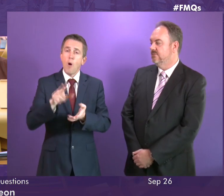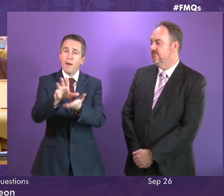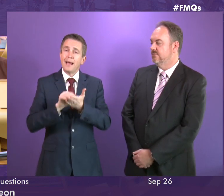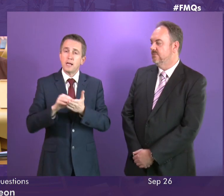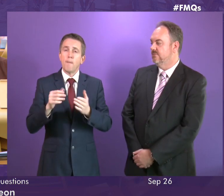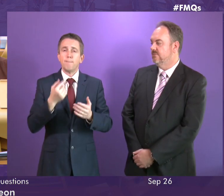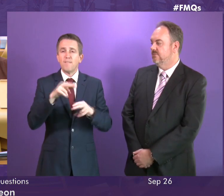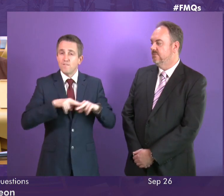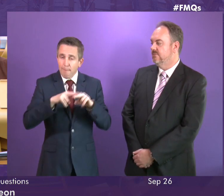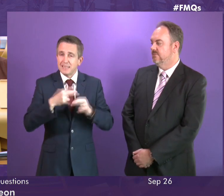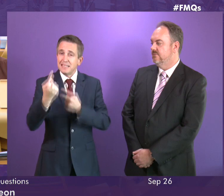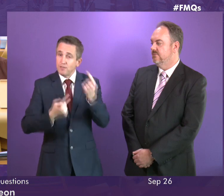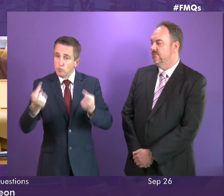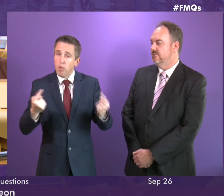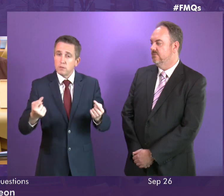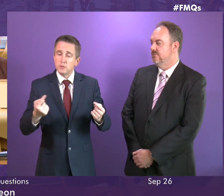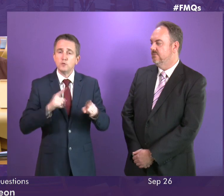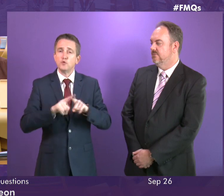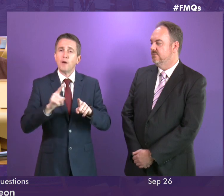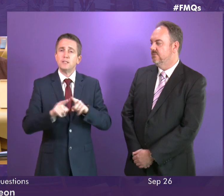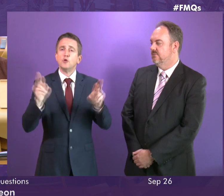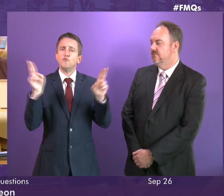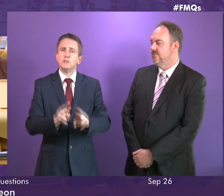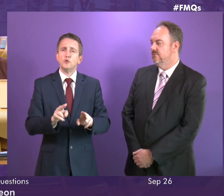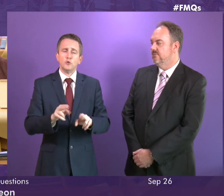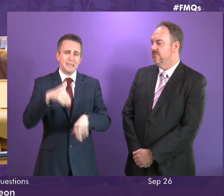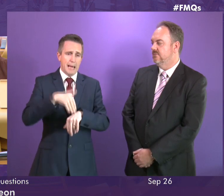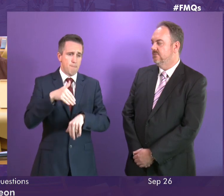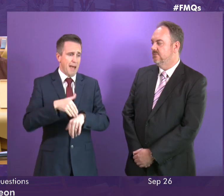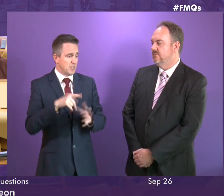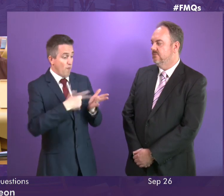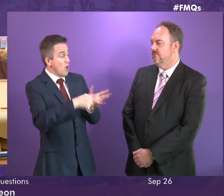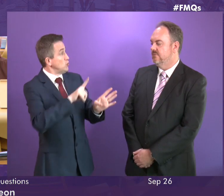£100 million of which was to mitigate the worst impact of Tory Government welfare cuts.